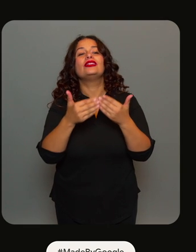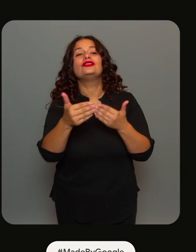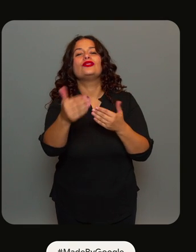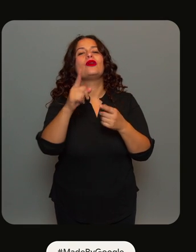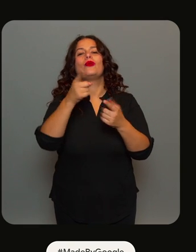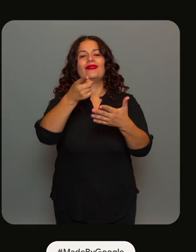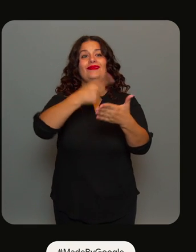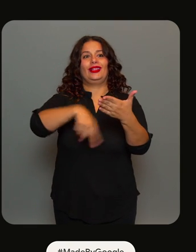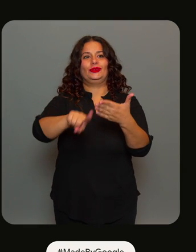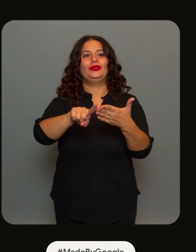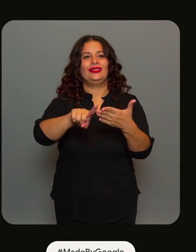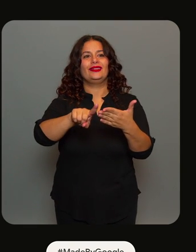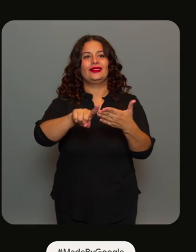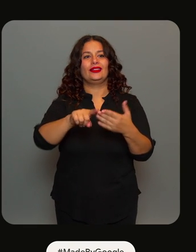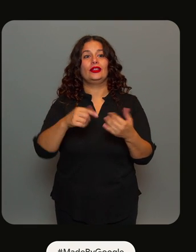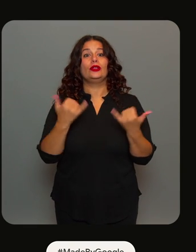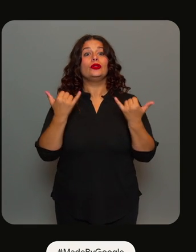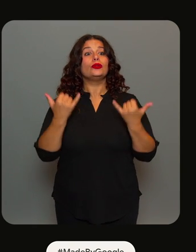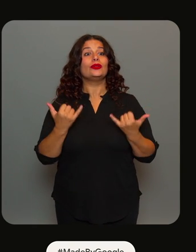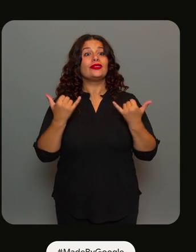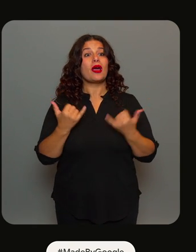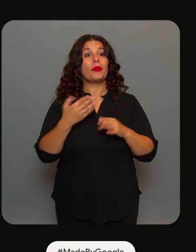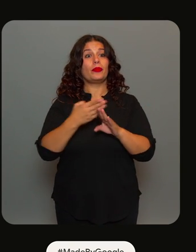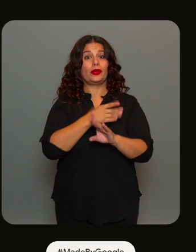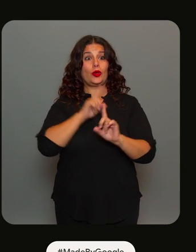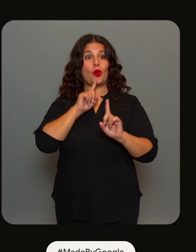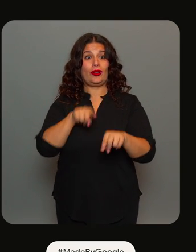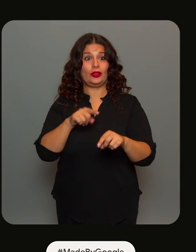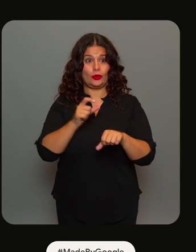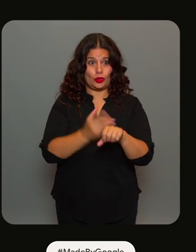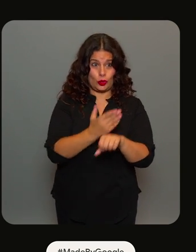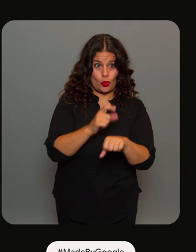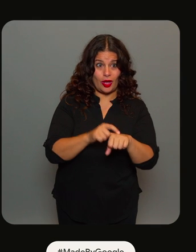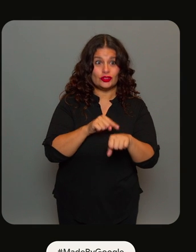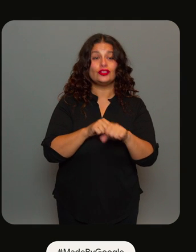You can pre-order the new Google Pixel Watch, Pixel 7, Pixel 7